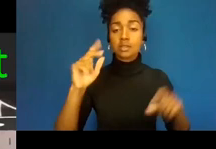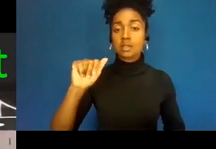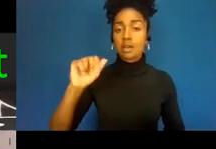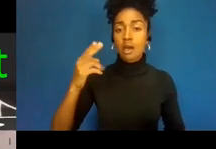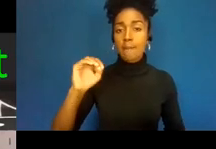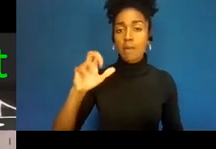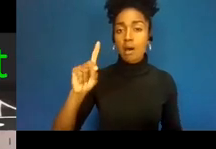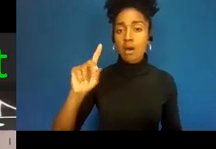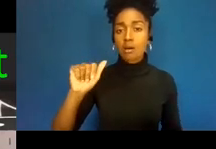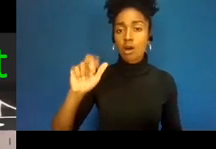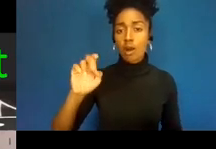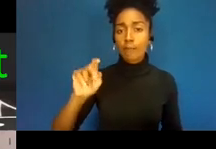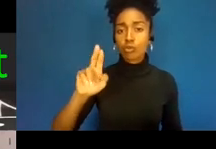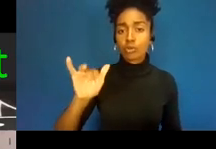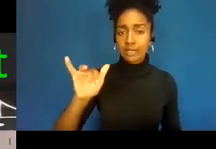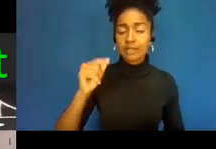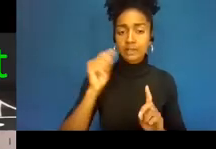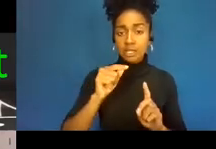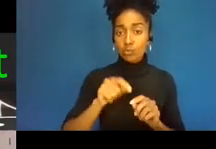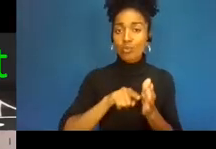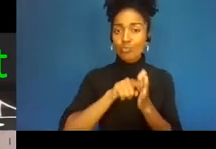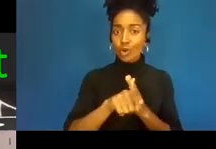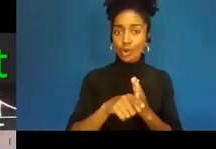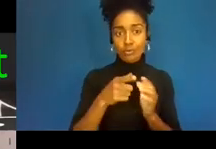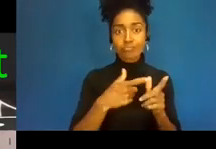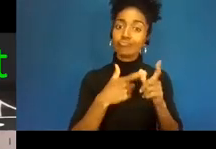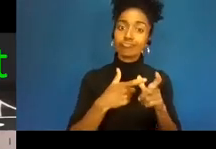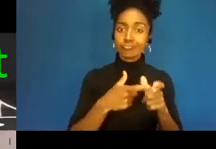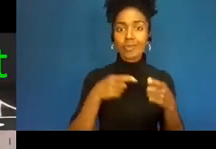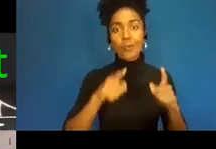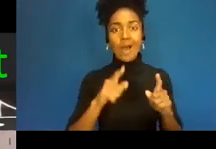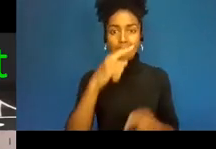who was murdered jogging while Black. He was simply out for a jog.